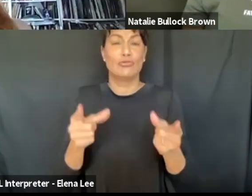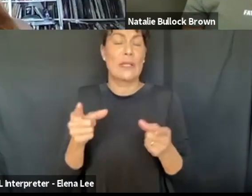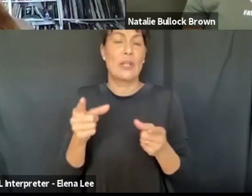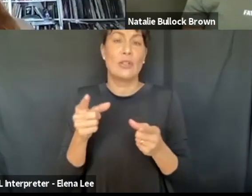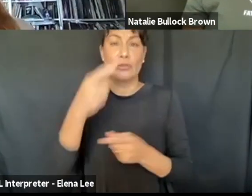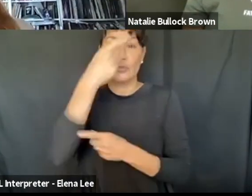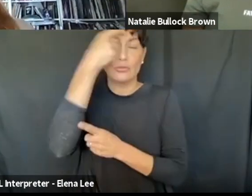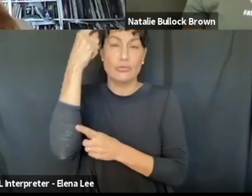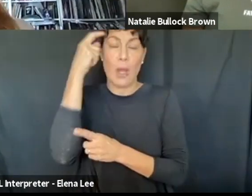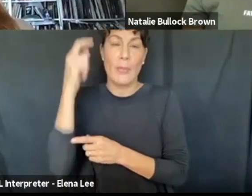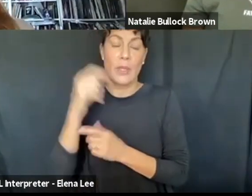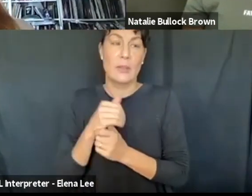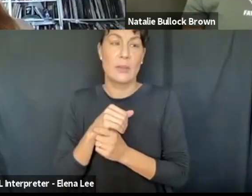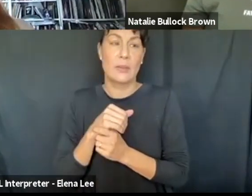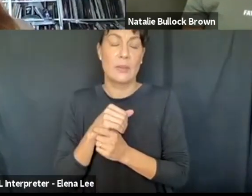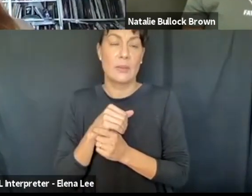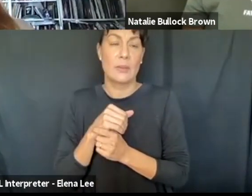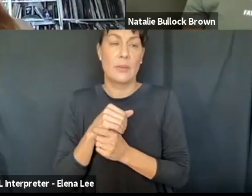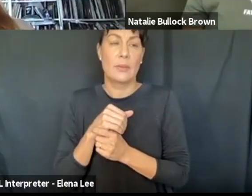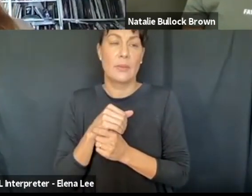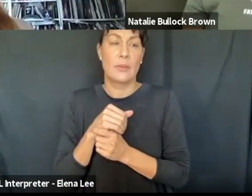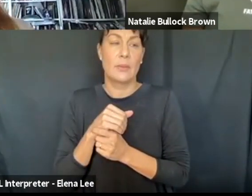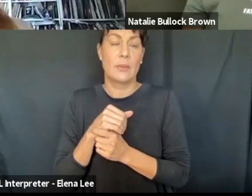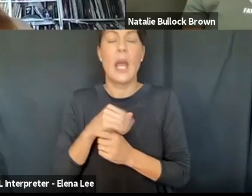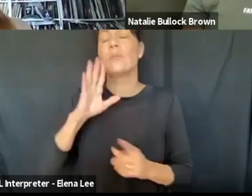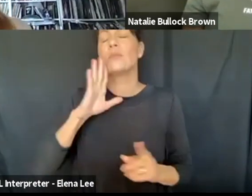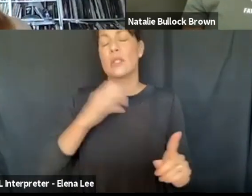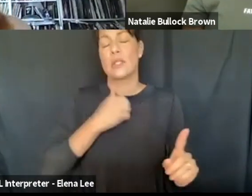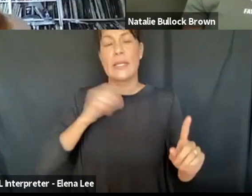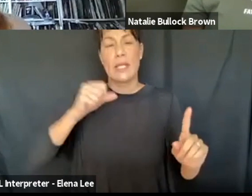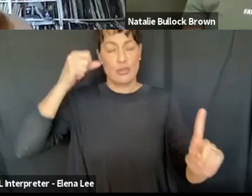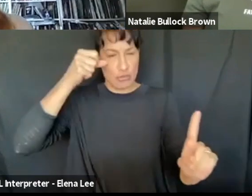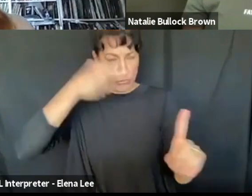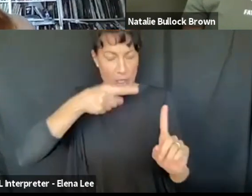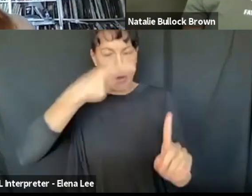So, those, I think are two important examples that you'll find in both.